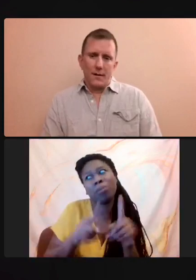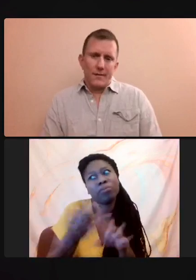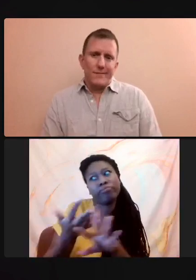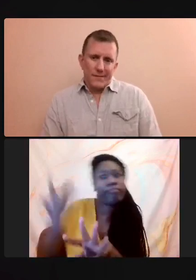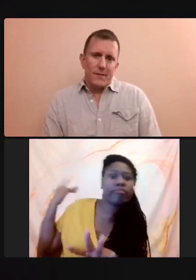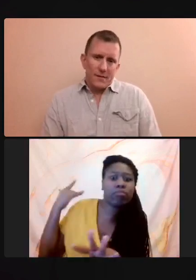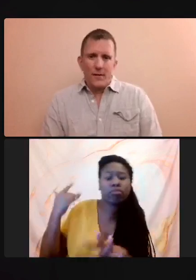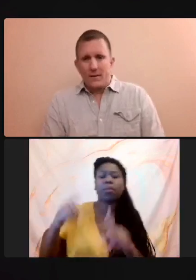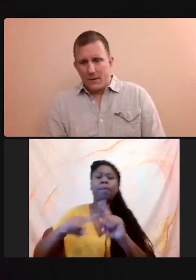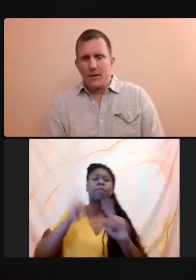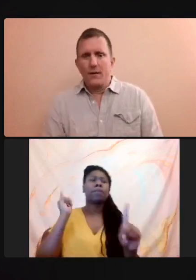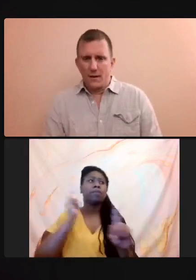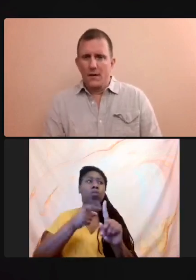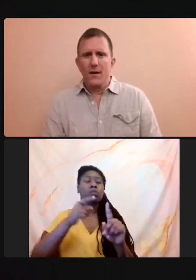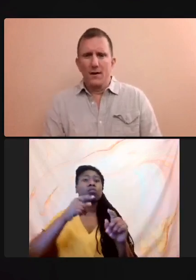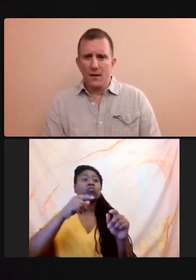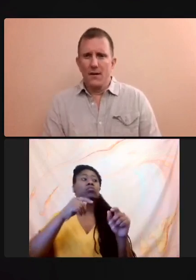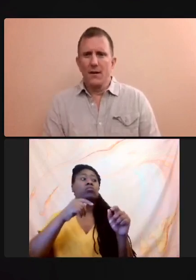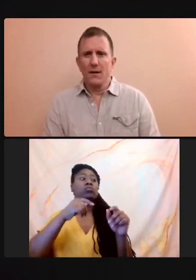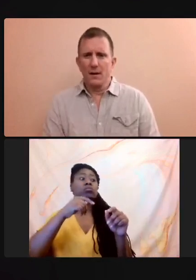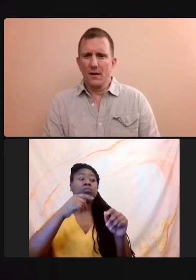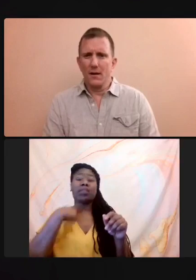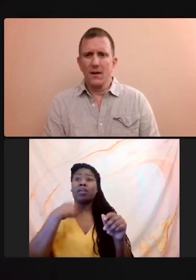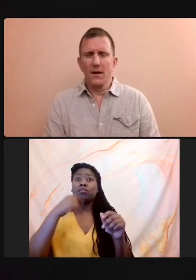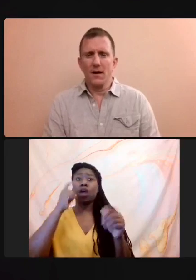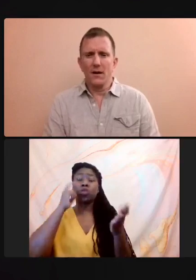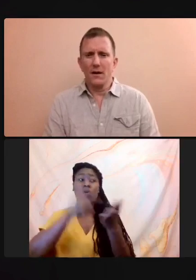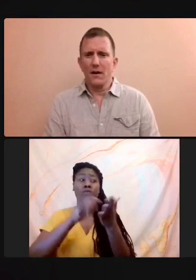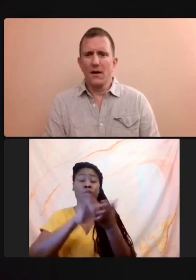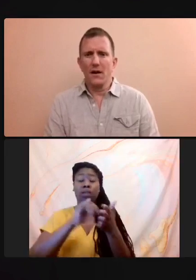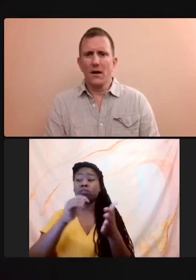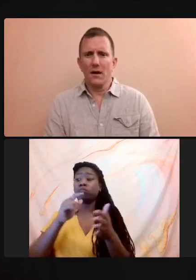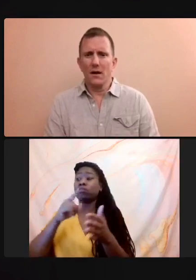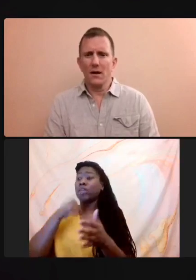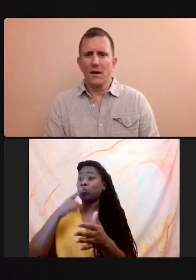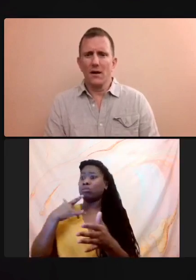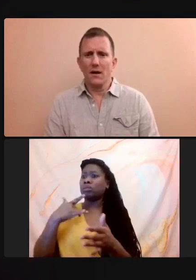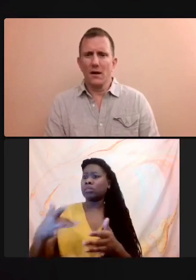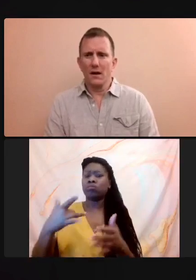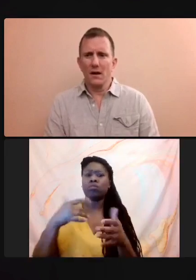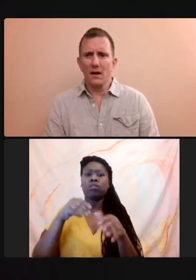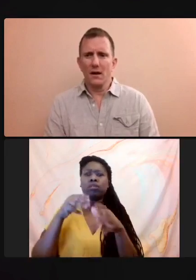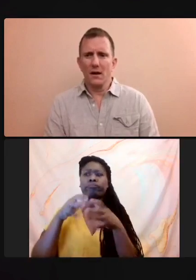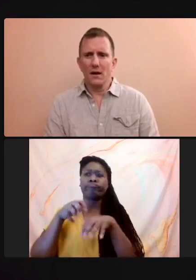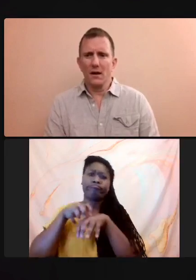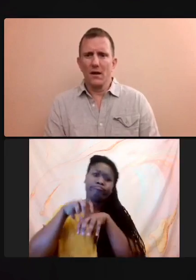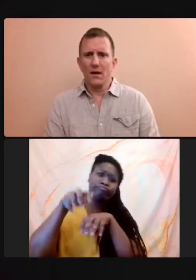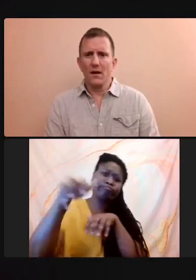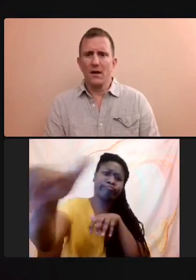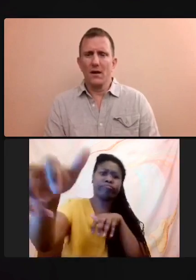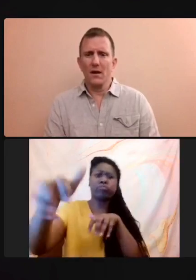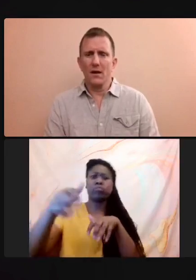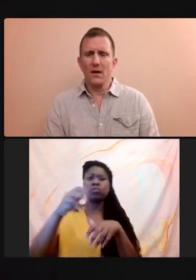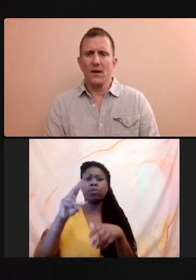And I'm wondering how can we support more deaf content makers and influencers and teachers to do that?